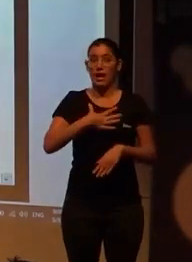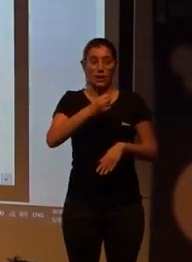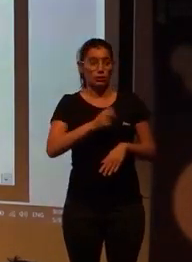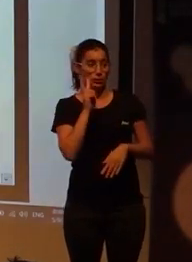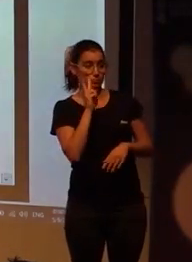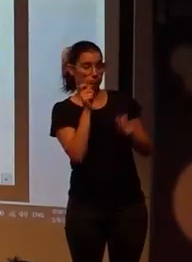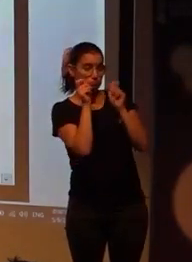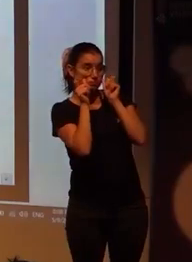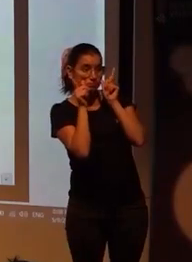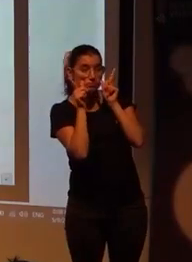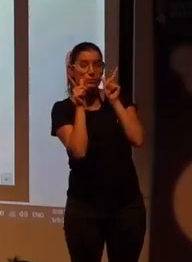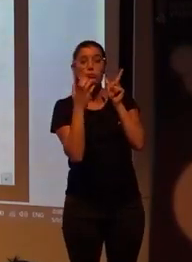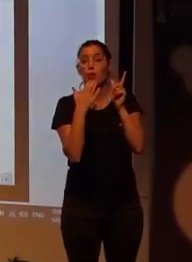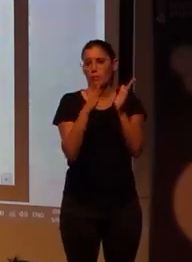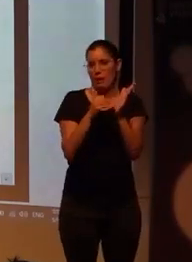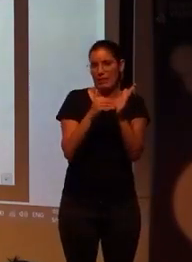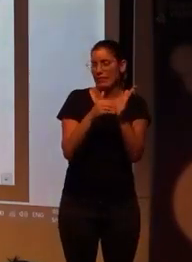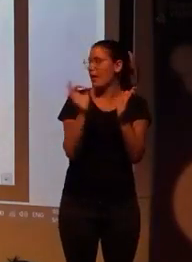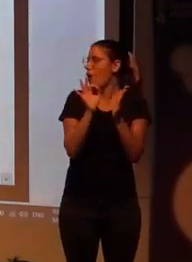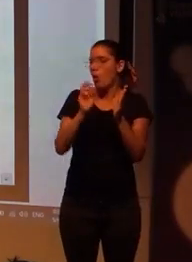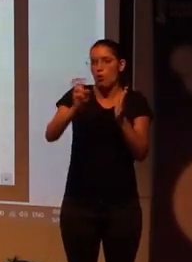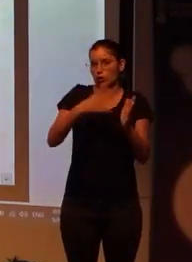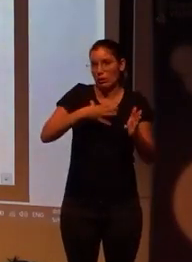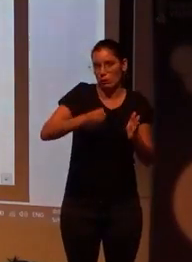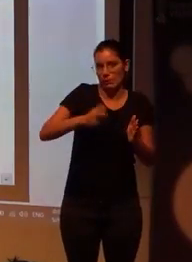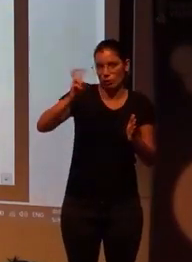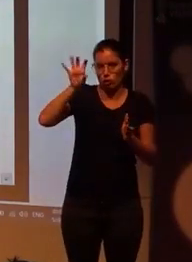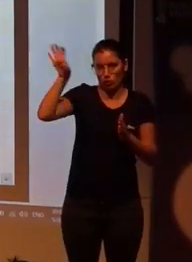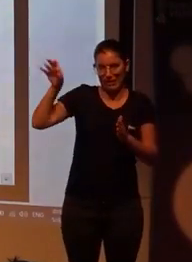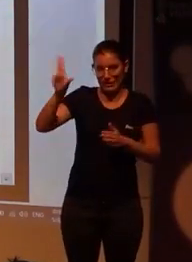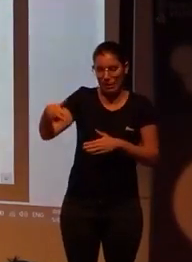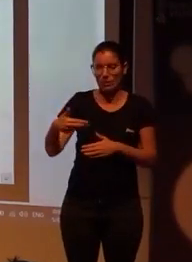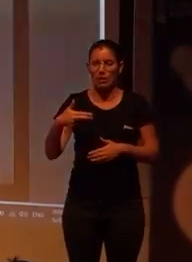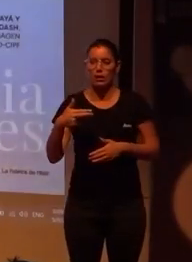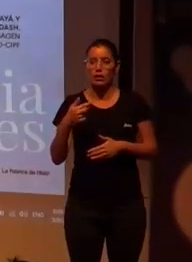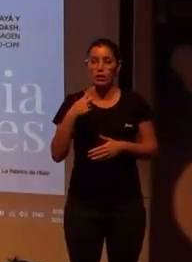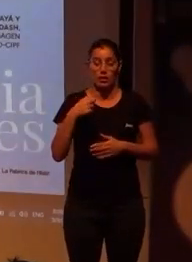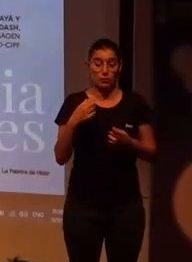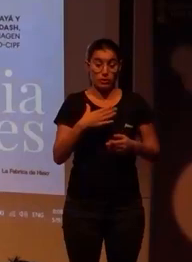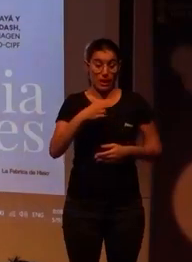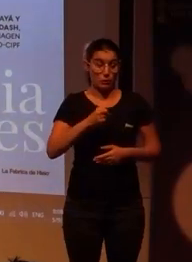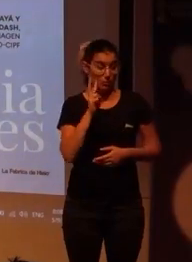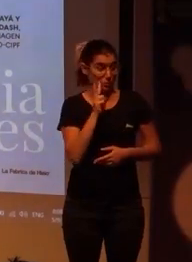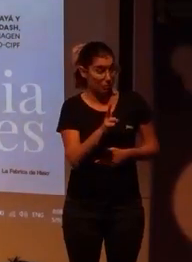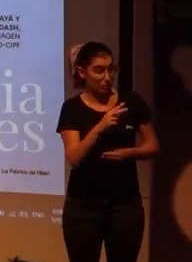I’m talking about the case of Valencia and other types of city councils and in other countries. The municipality sees that this initiative is happening